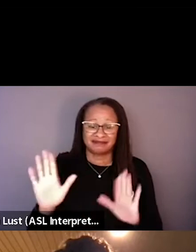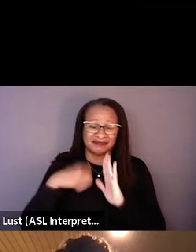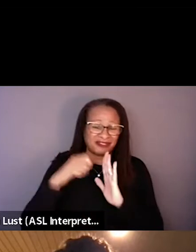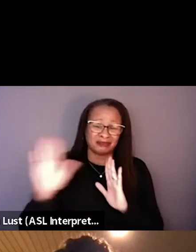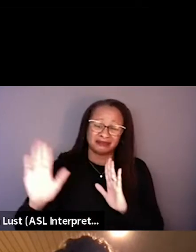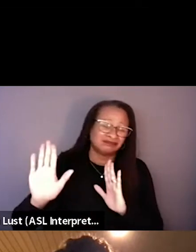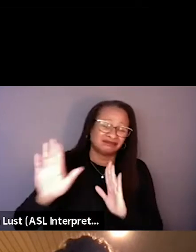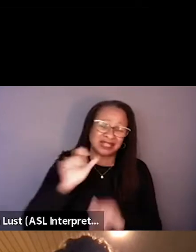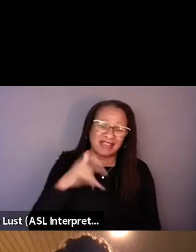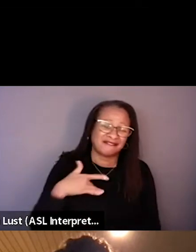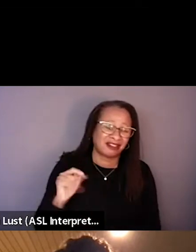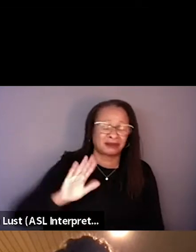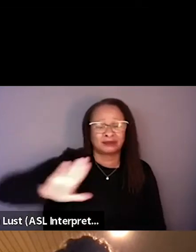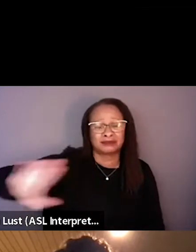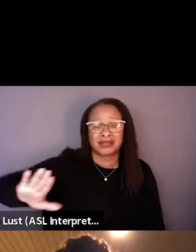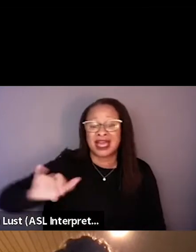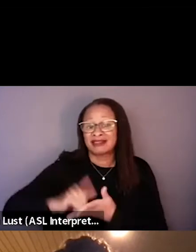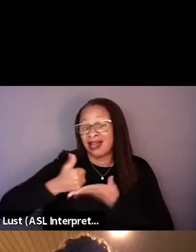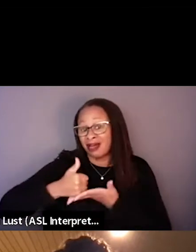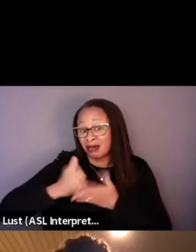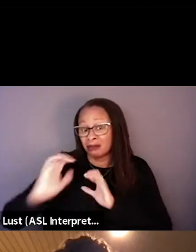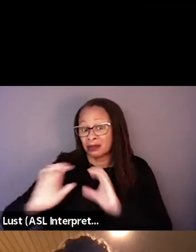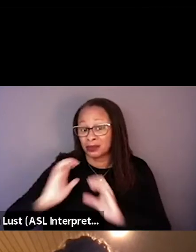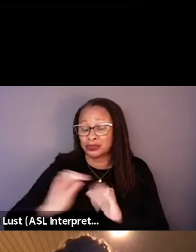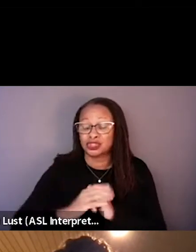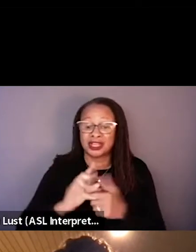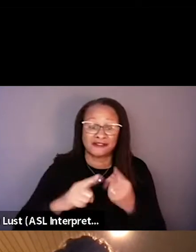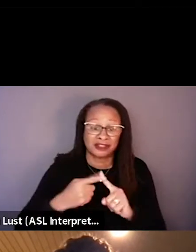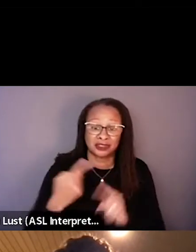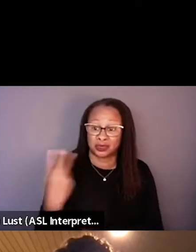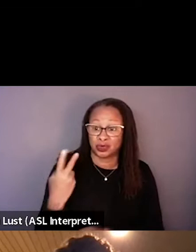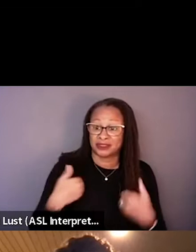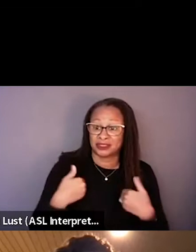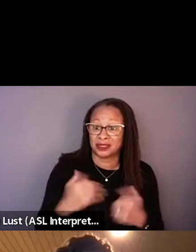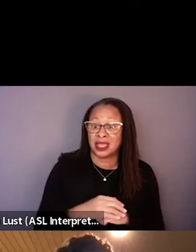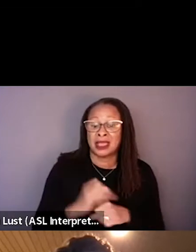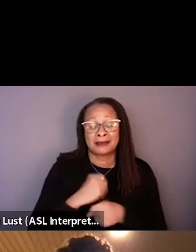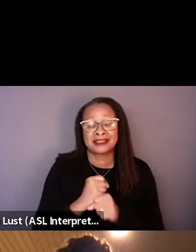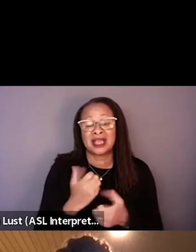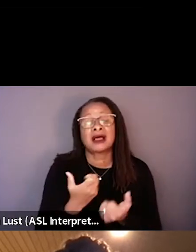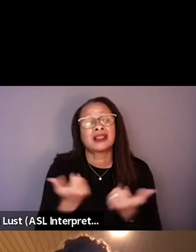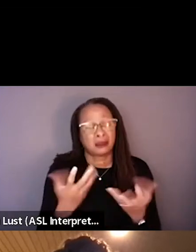And that helped us, the communication and, and the friendship that we had. And it made a lot of things easier and it,